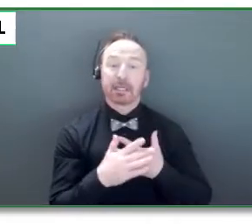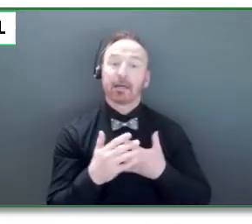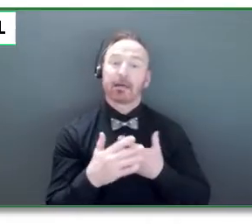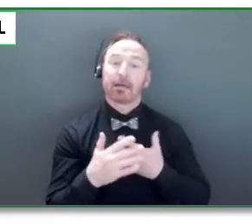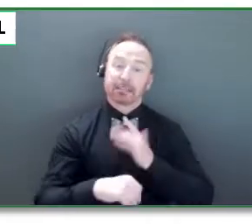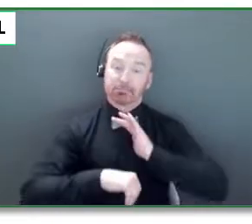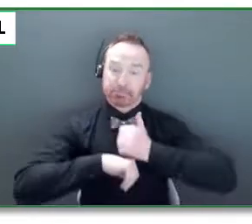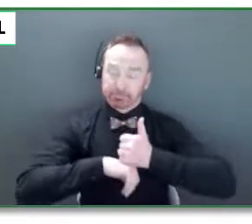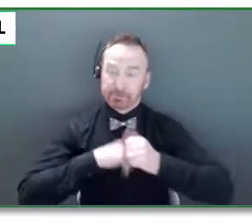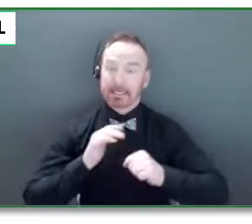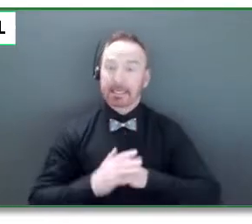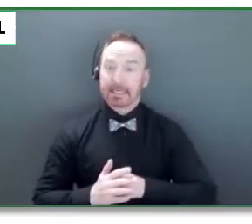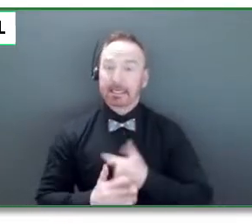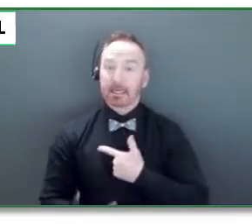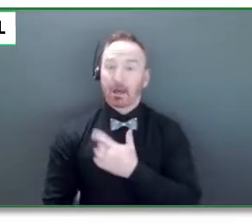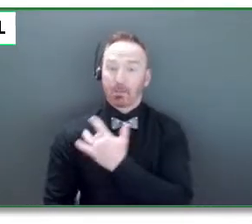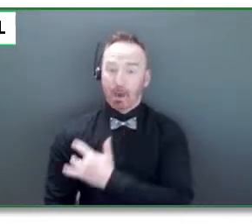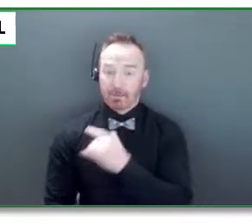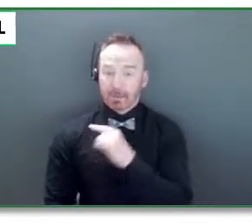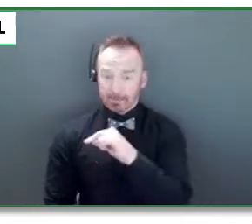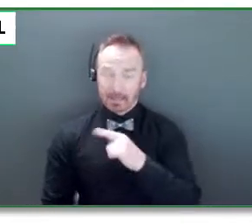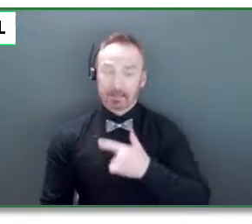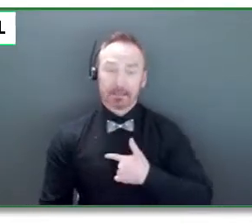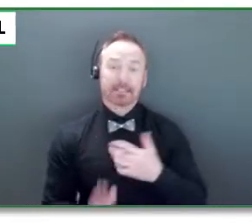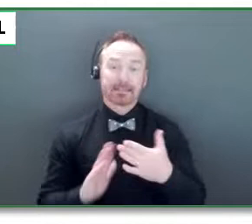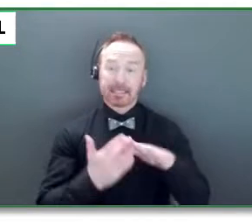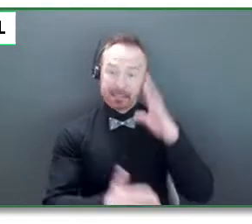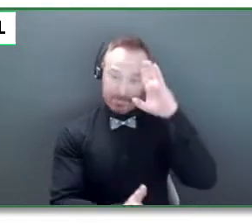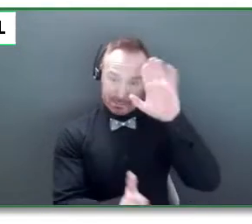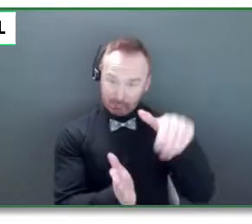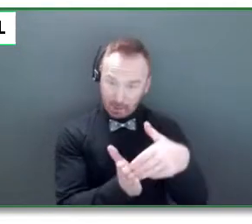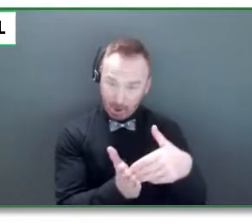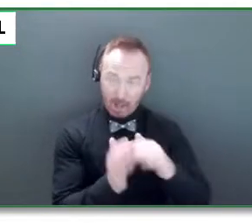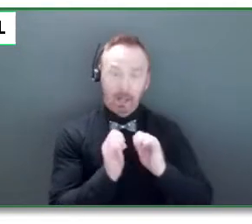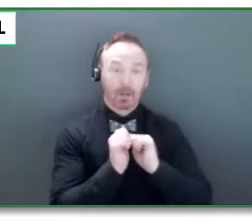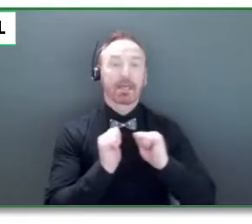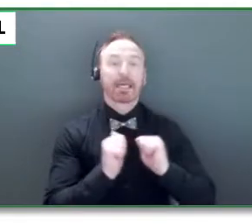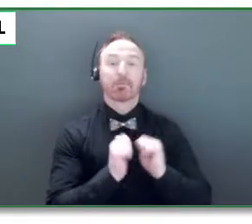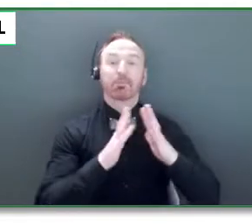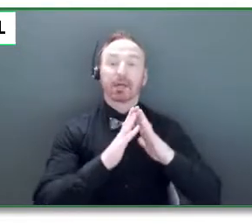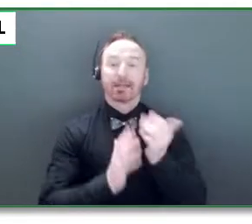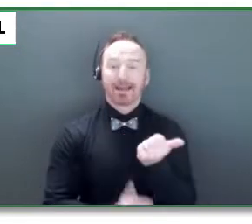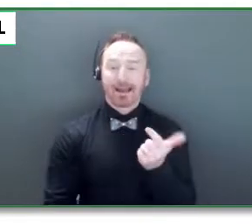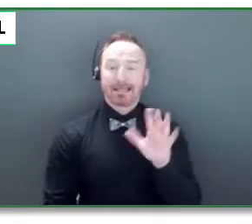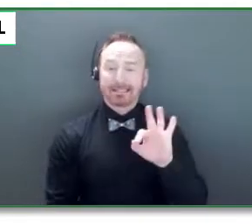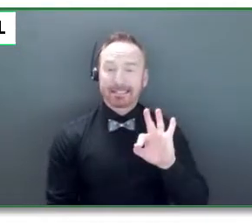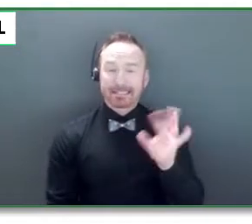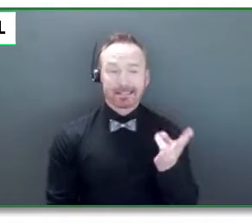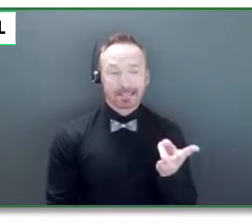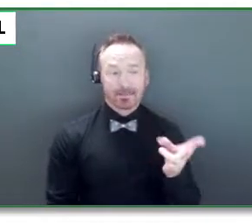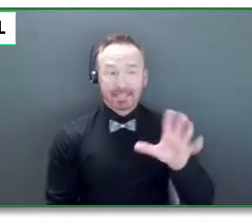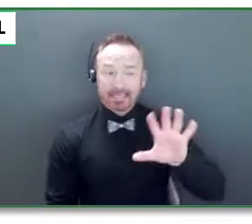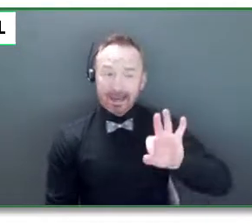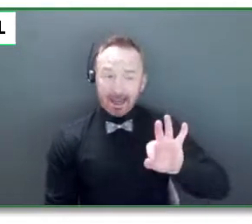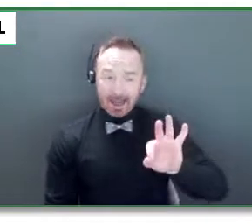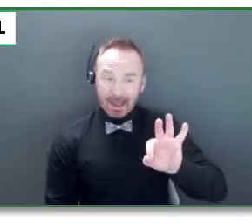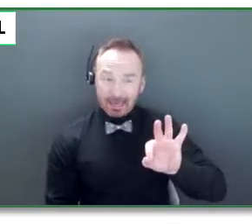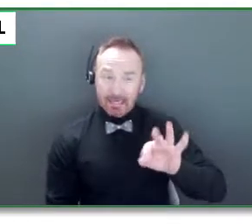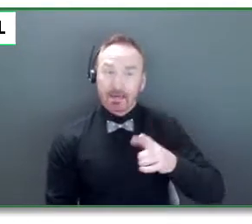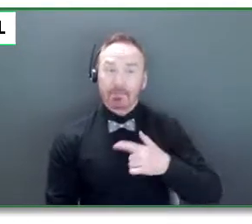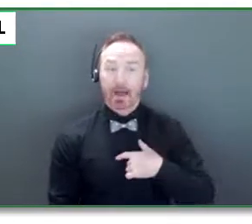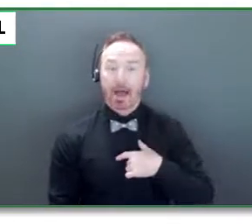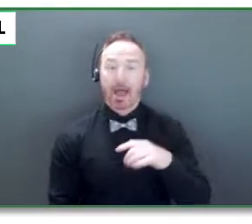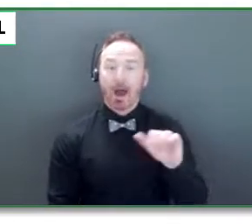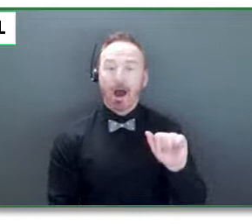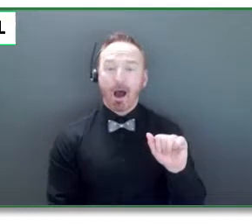We were um founded in 1979 by Mr. André Leclair that had cerebral paralysis